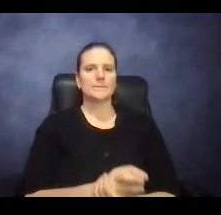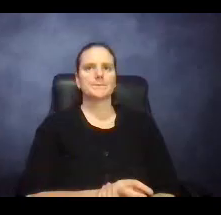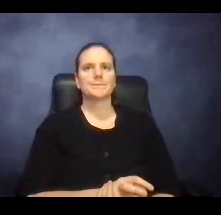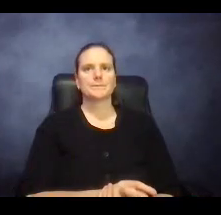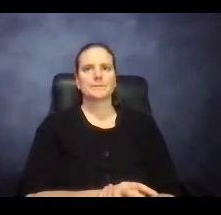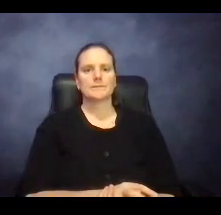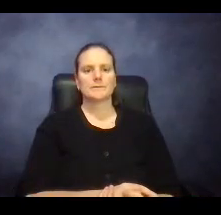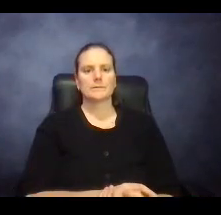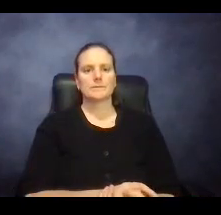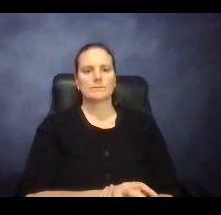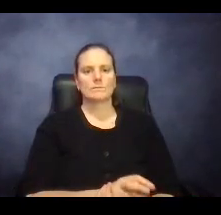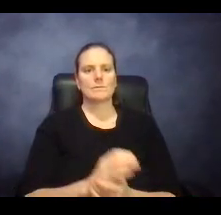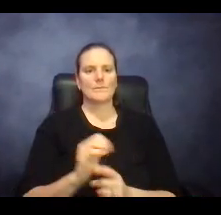We've got another 10 minutes for questions now.